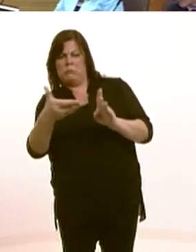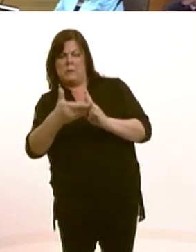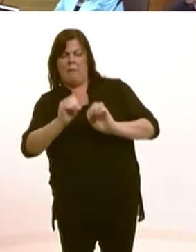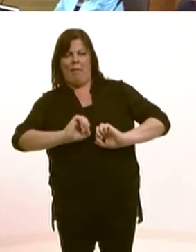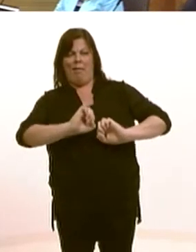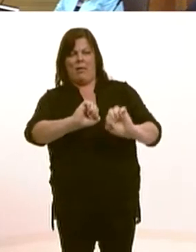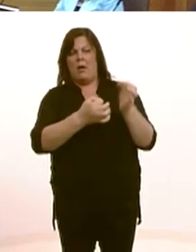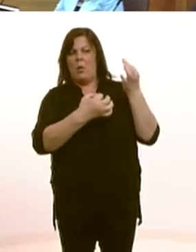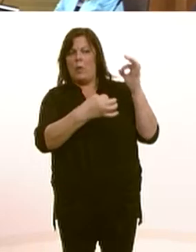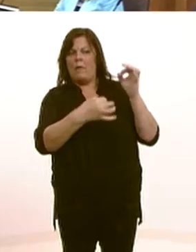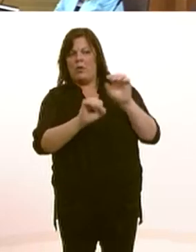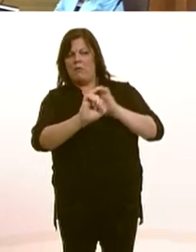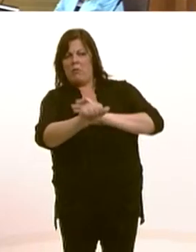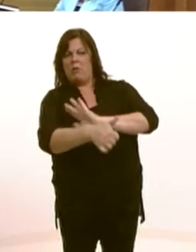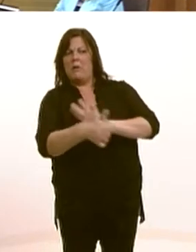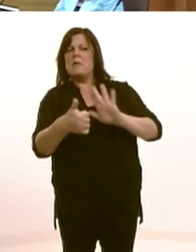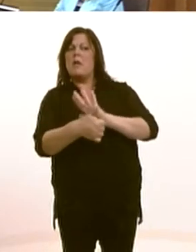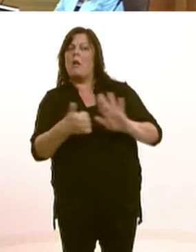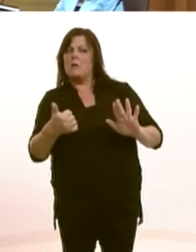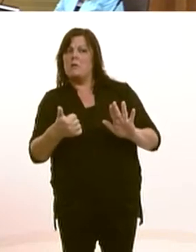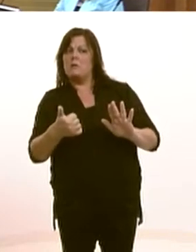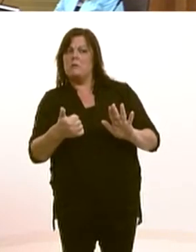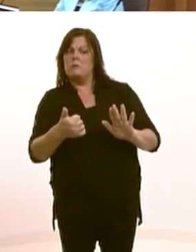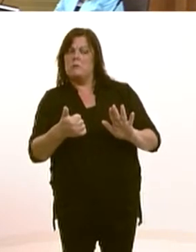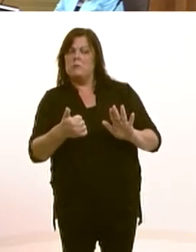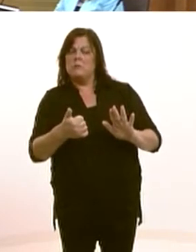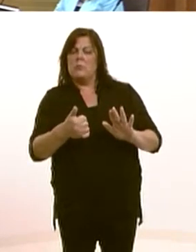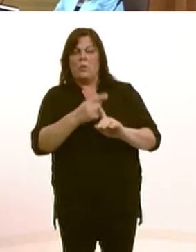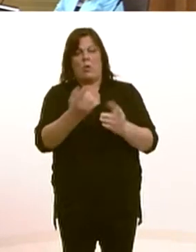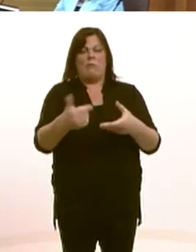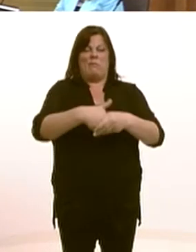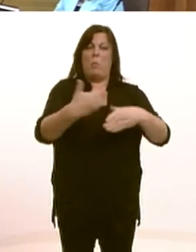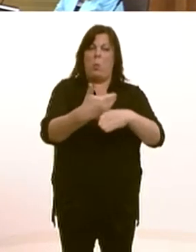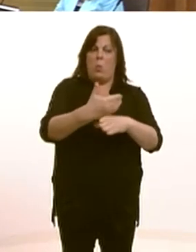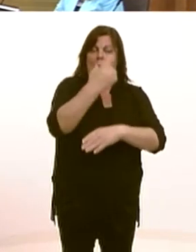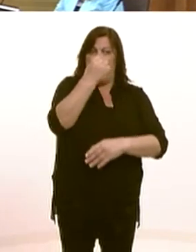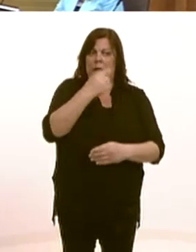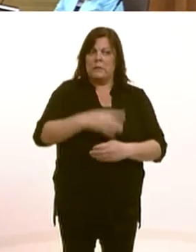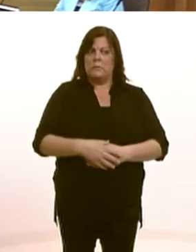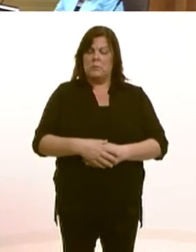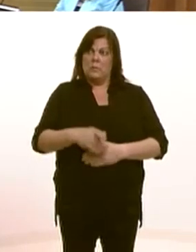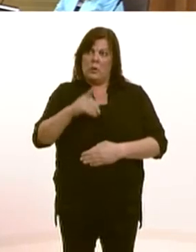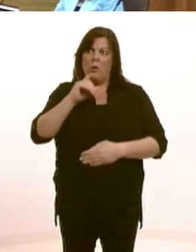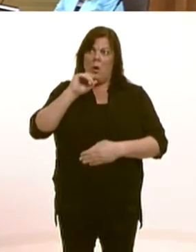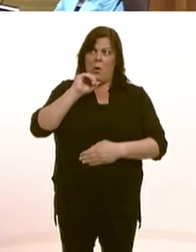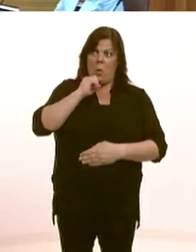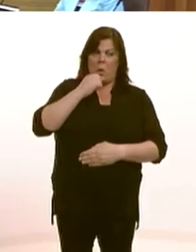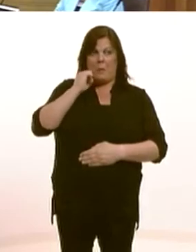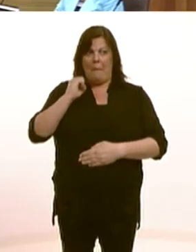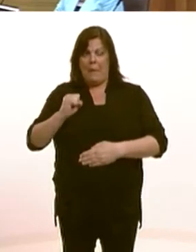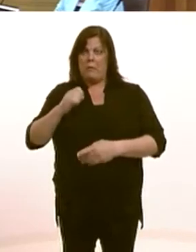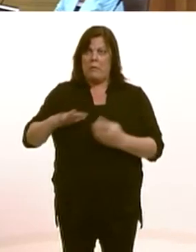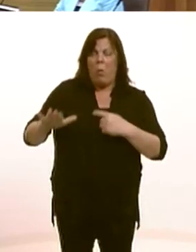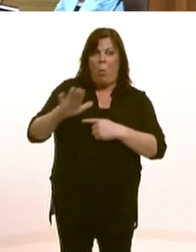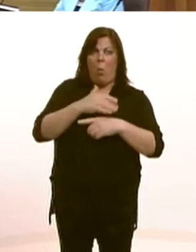that they possess. Will you take steps to ensure that that is the case for all refugees here in Wales? Carwyn Jones: Well, absolutely.